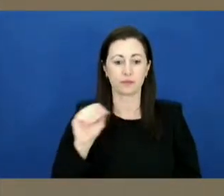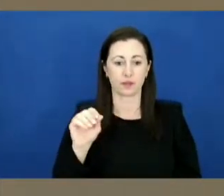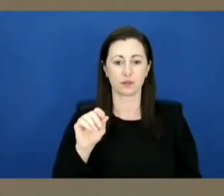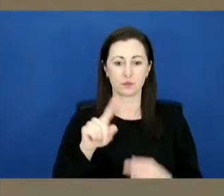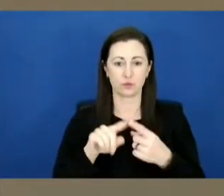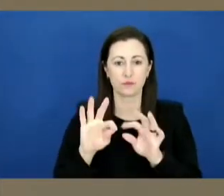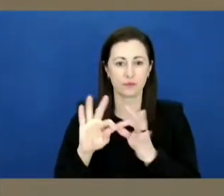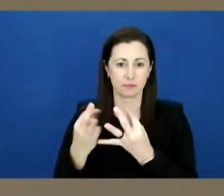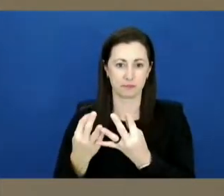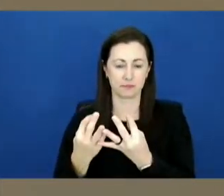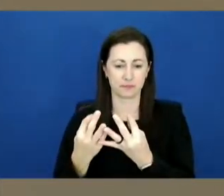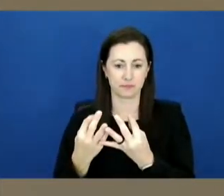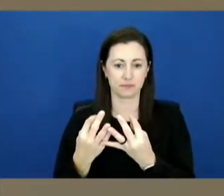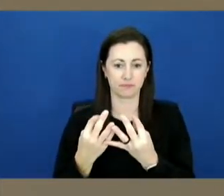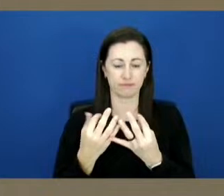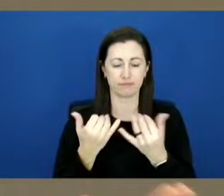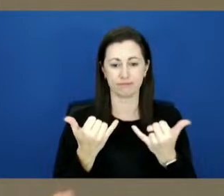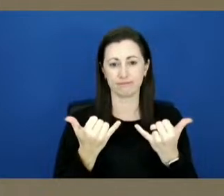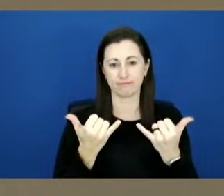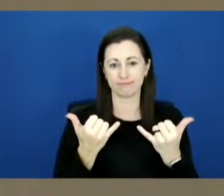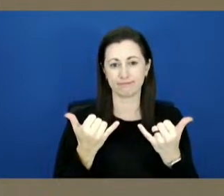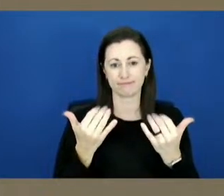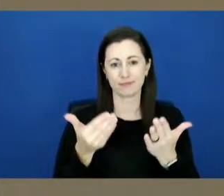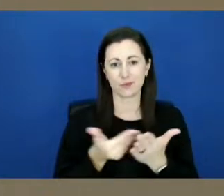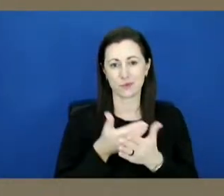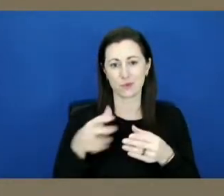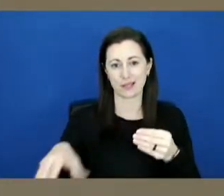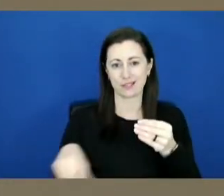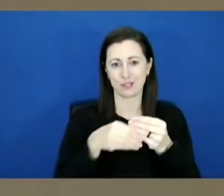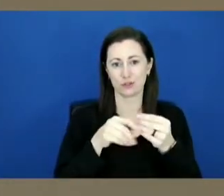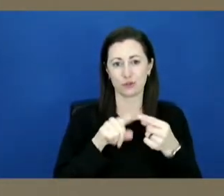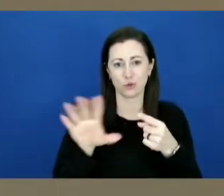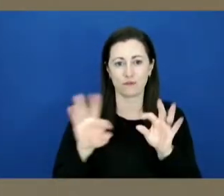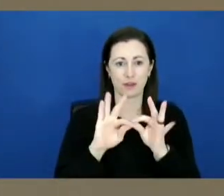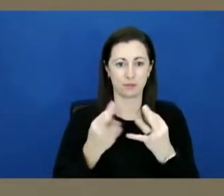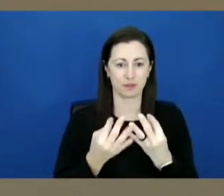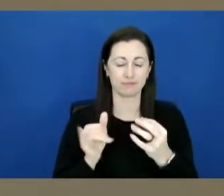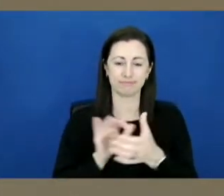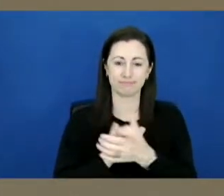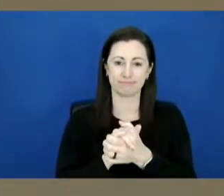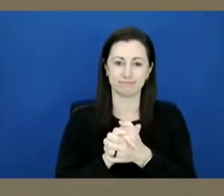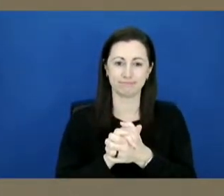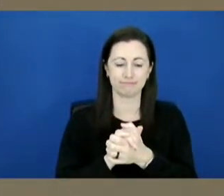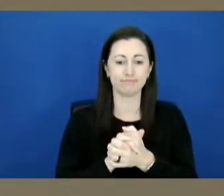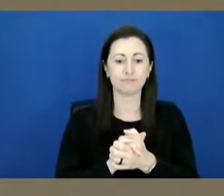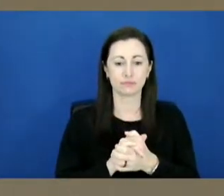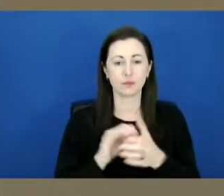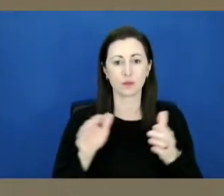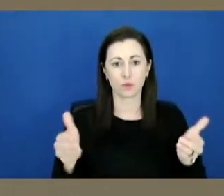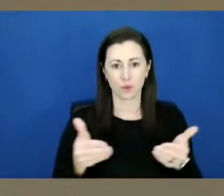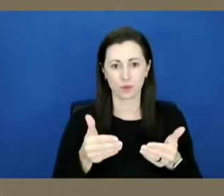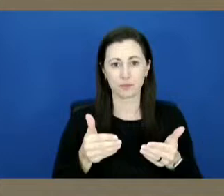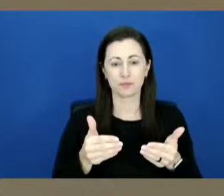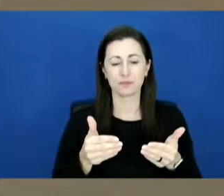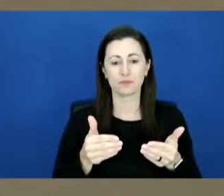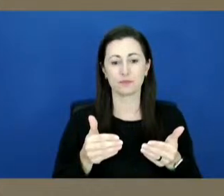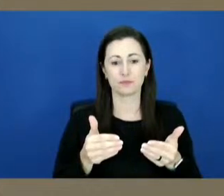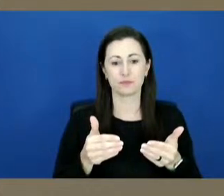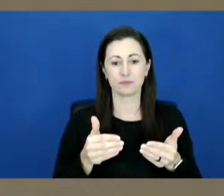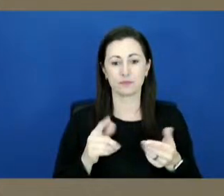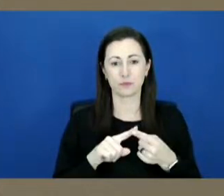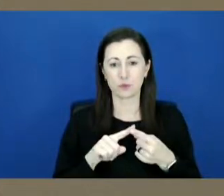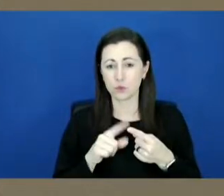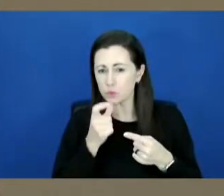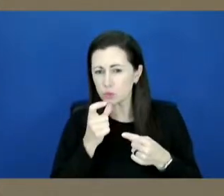COMMISSIONER RODRIGUEZ-MCDOWELL.